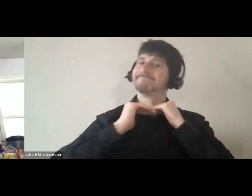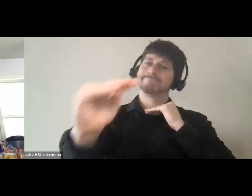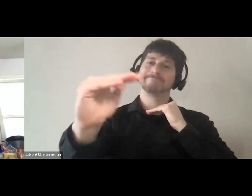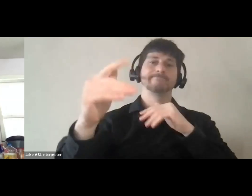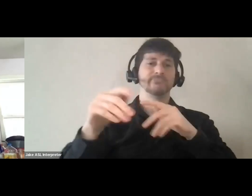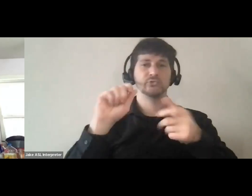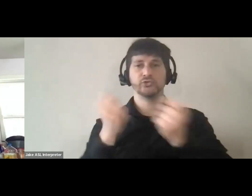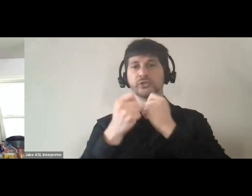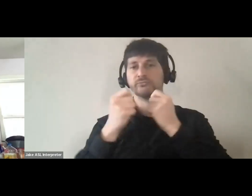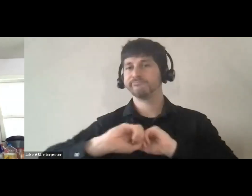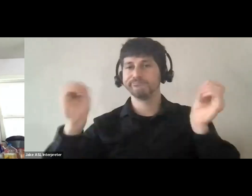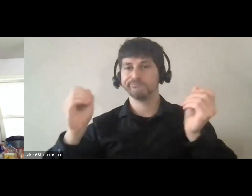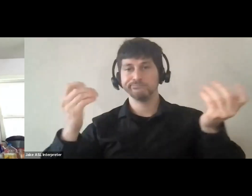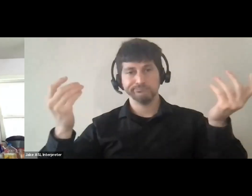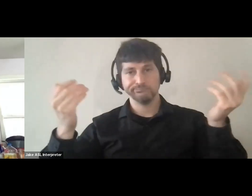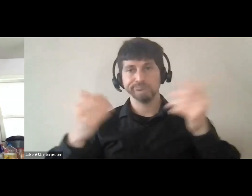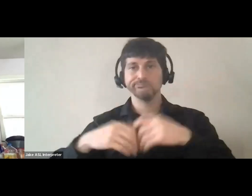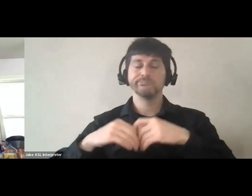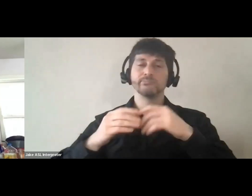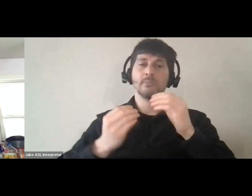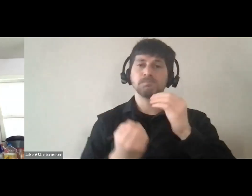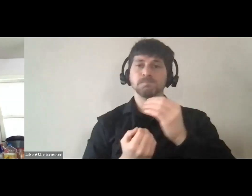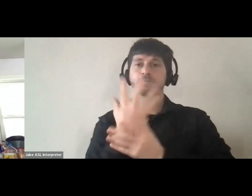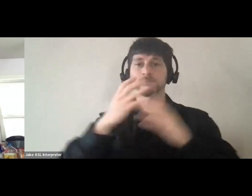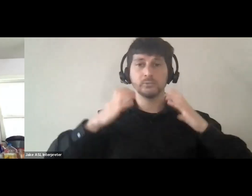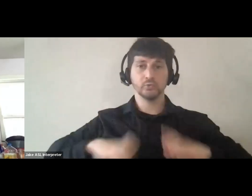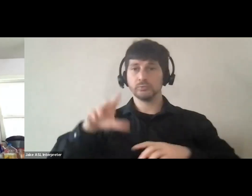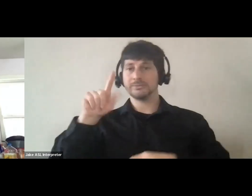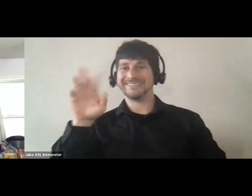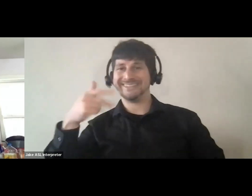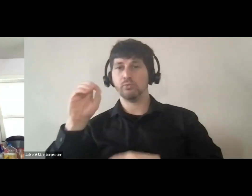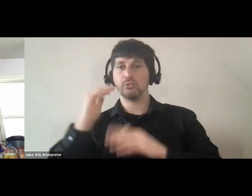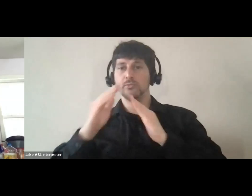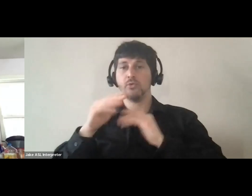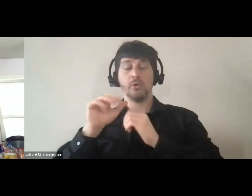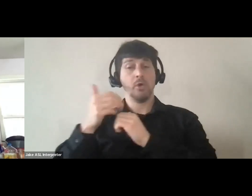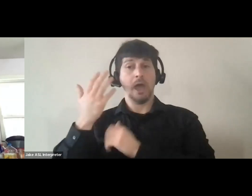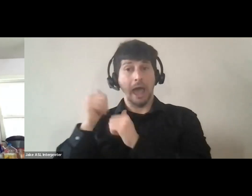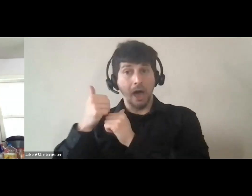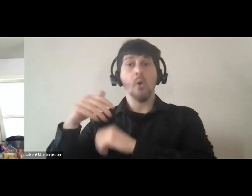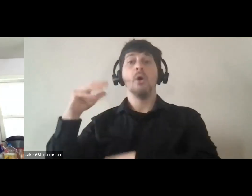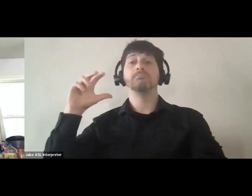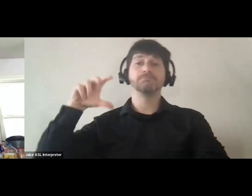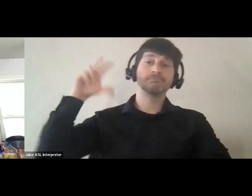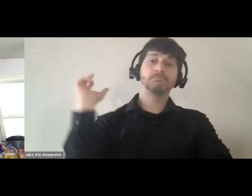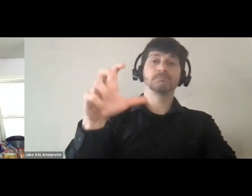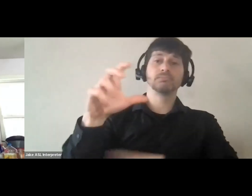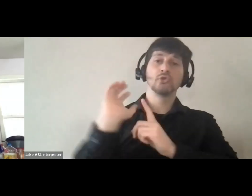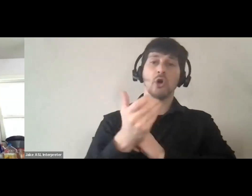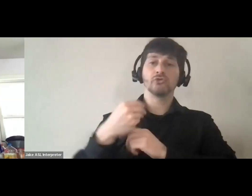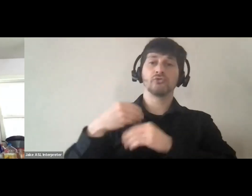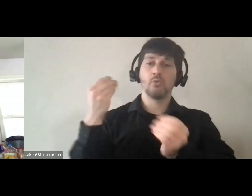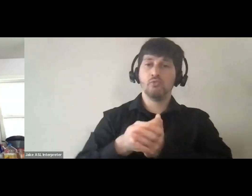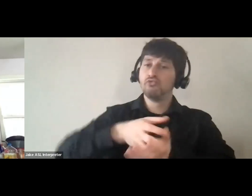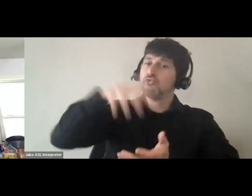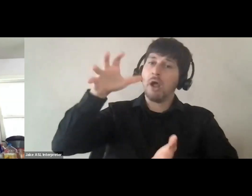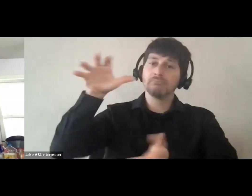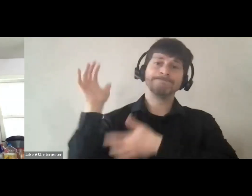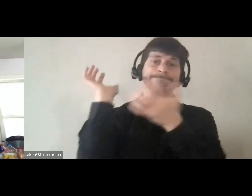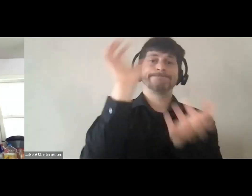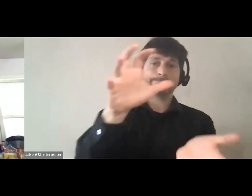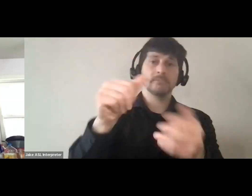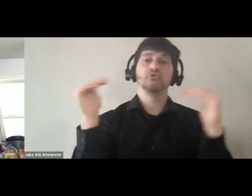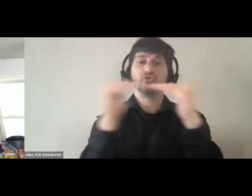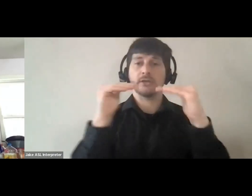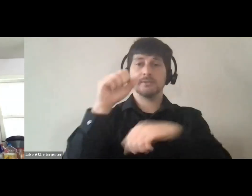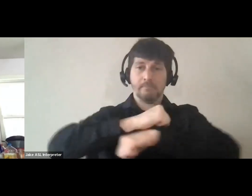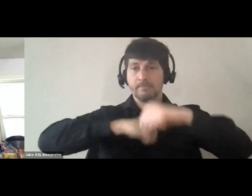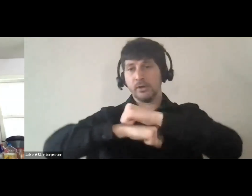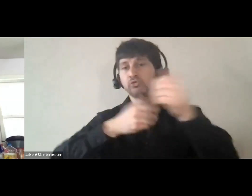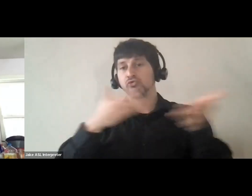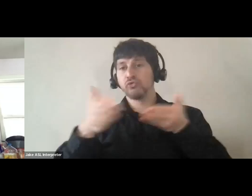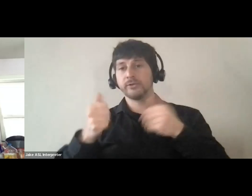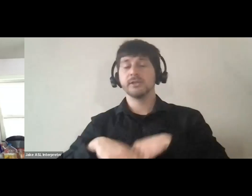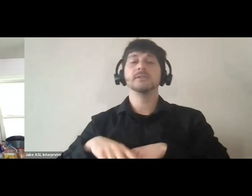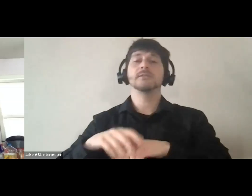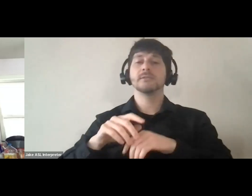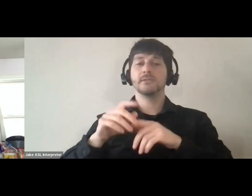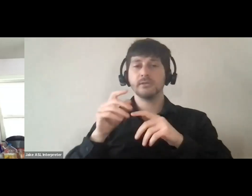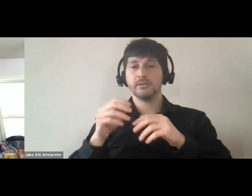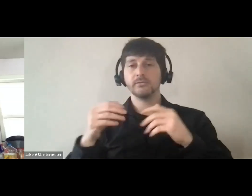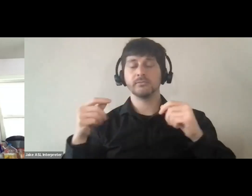I know everybody says hire more disabled Latinos, have more diversity, but we must recognize that unless we plan and make space and create opportunities for this community to participate, things will not change.